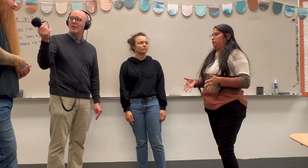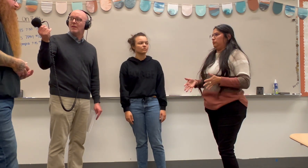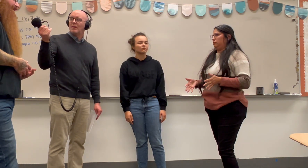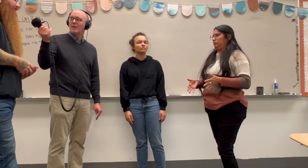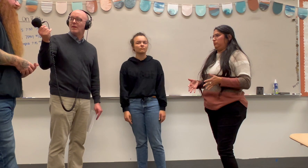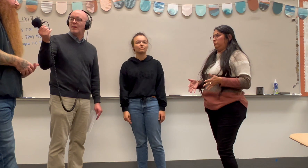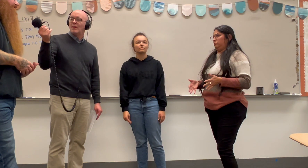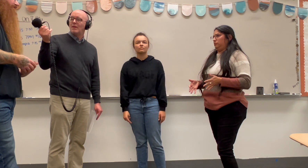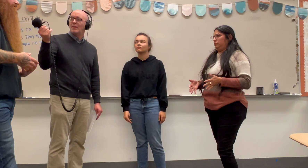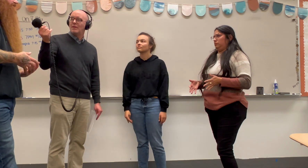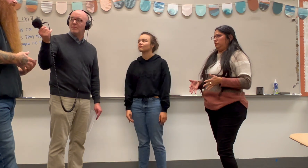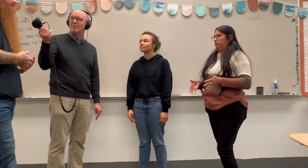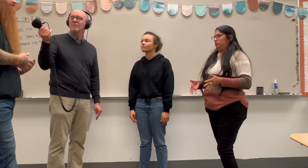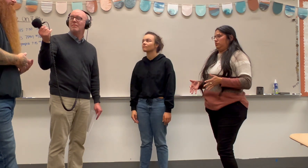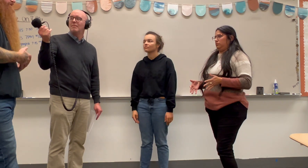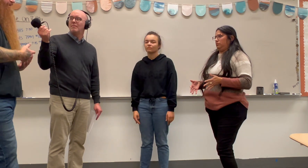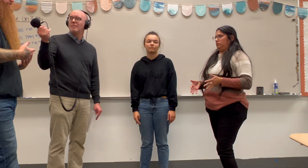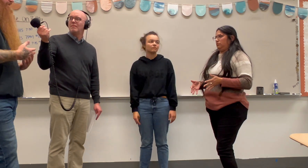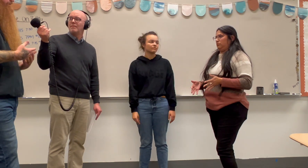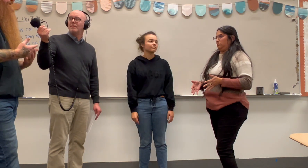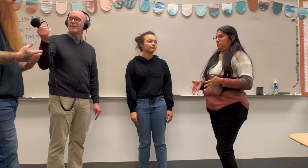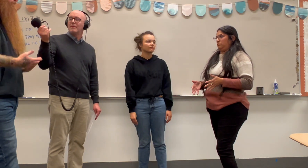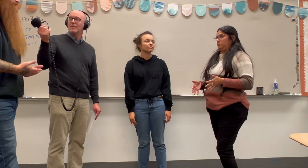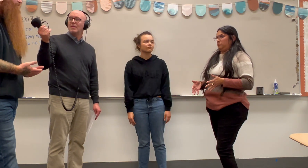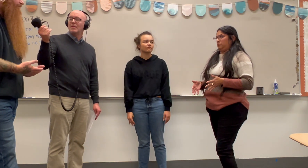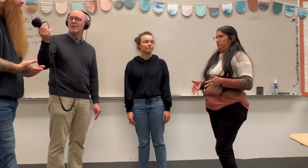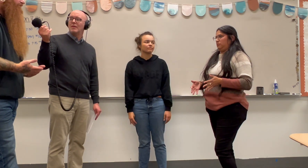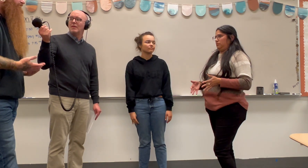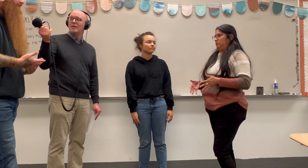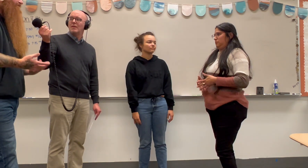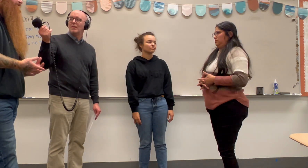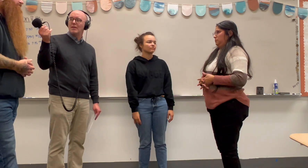combat for a deaf person who is willing to fight for their need for an interpreter in the medical